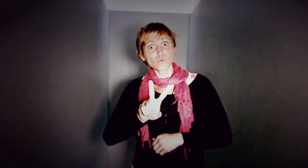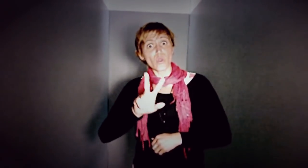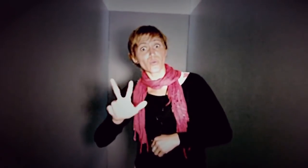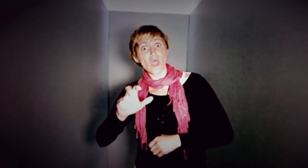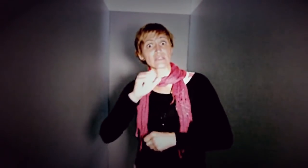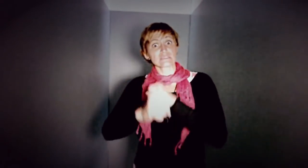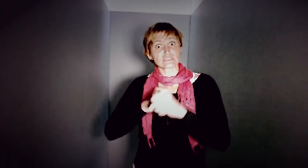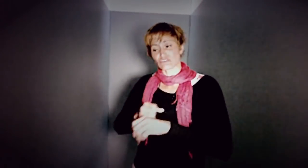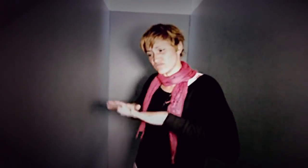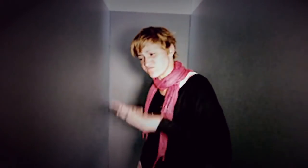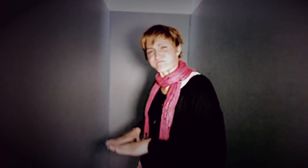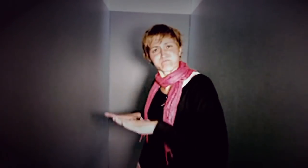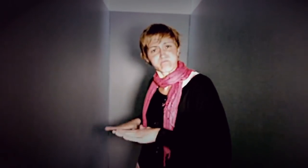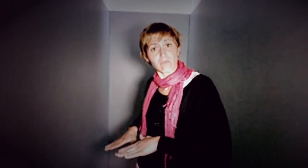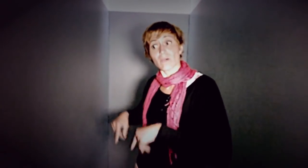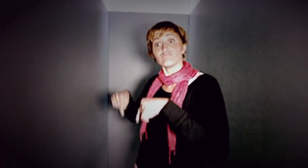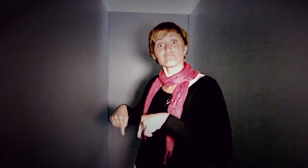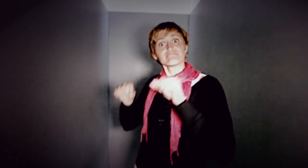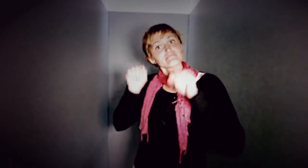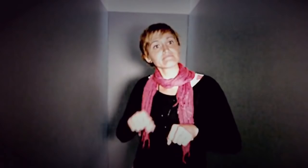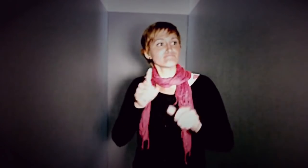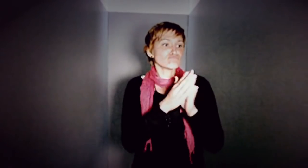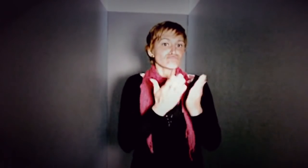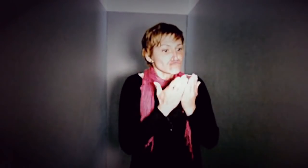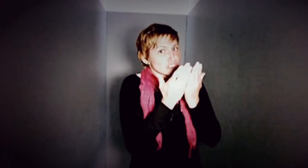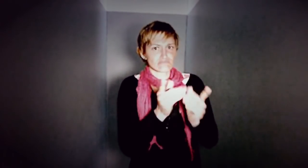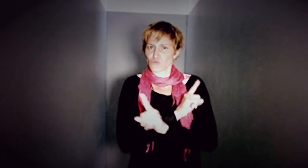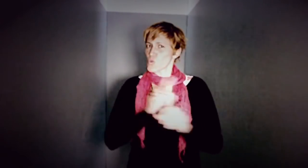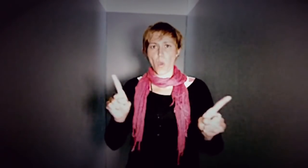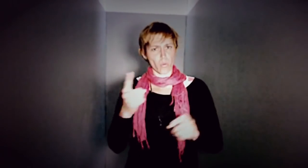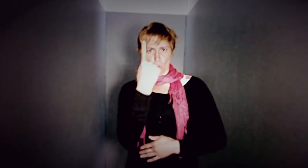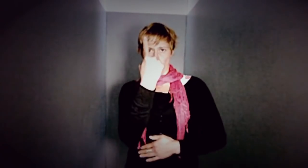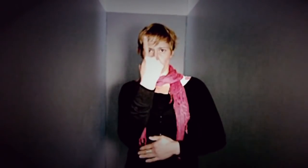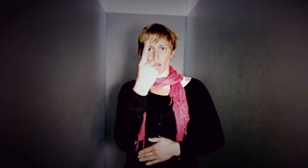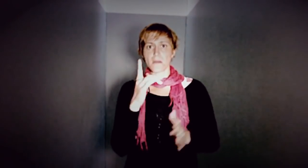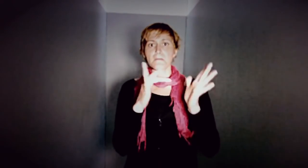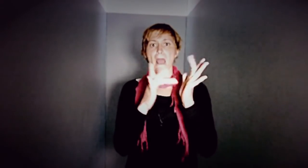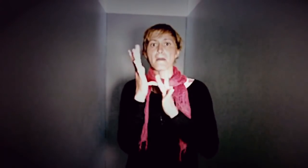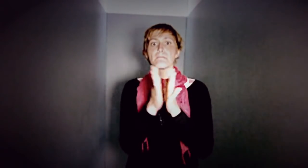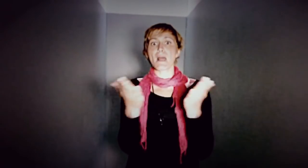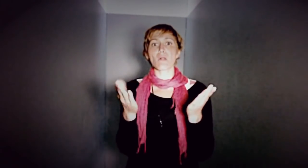it into a year, 2 or 3 years. Some even more.